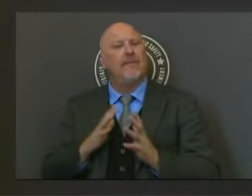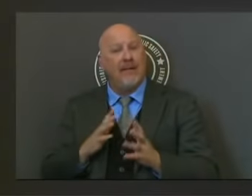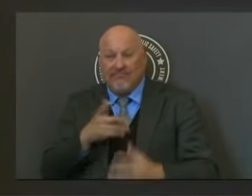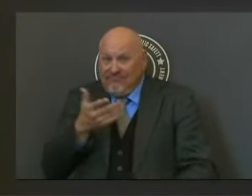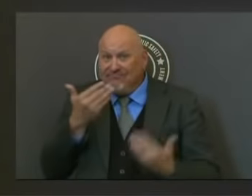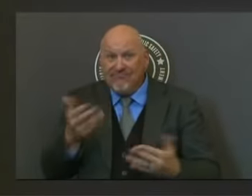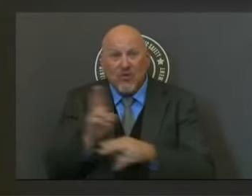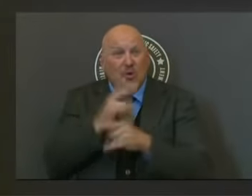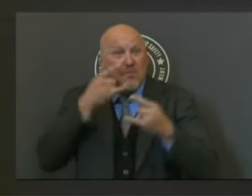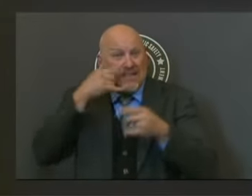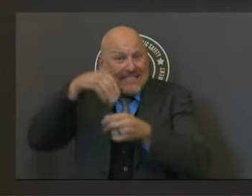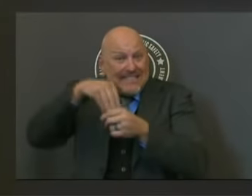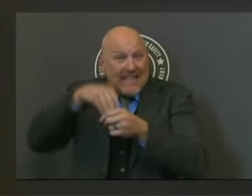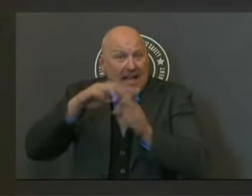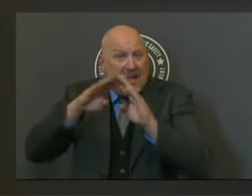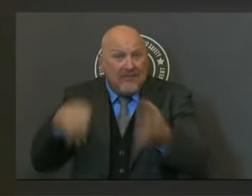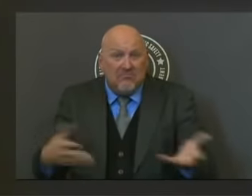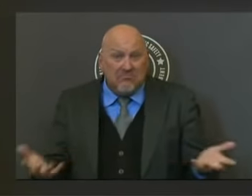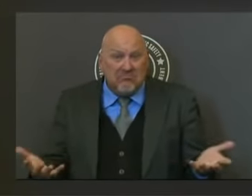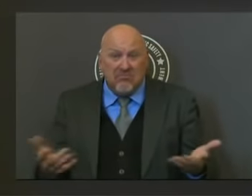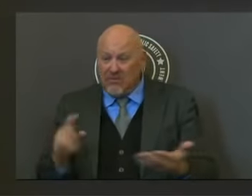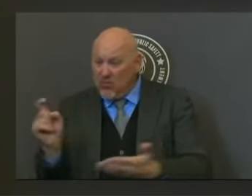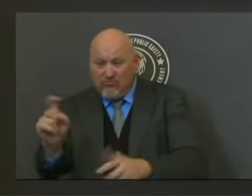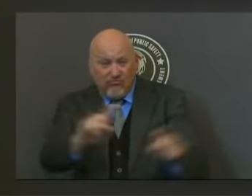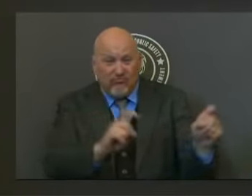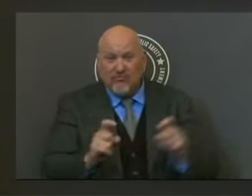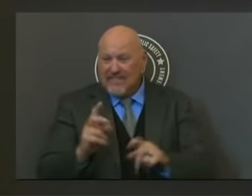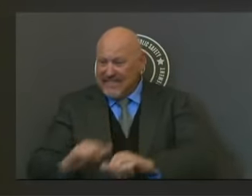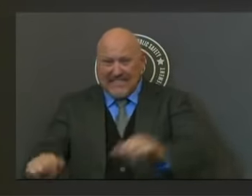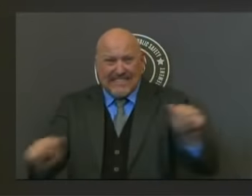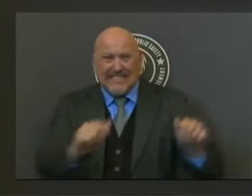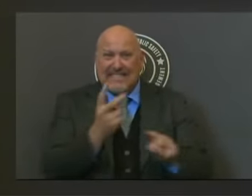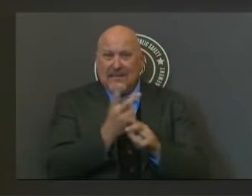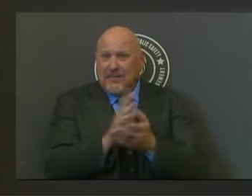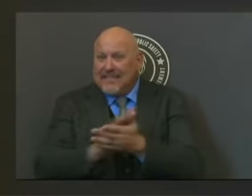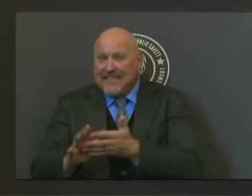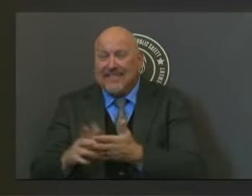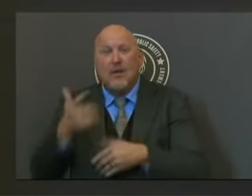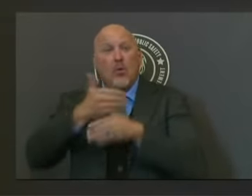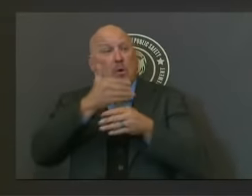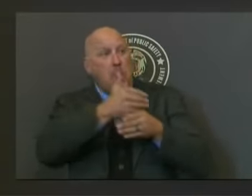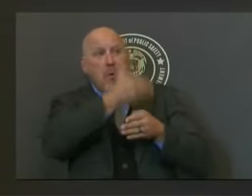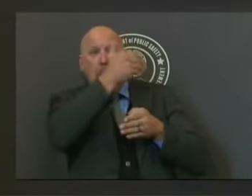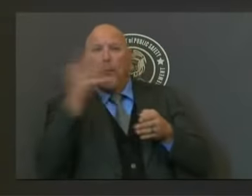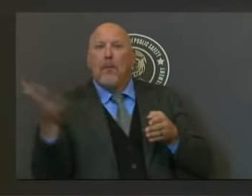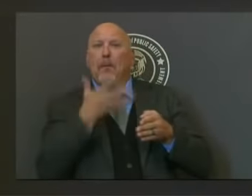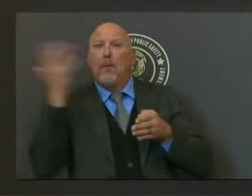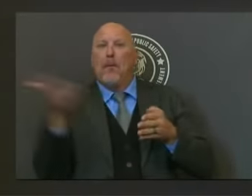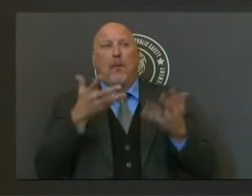your hands we also call on our public